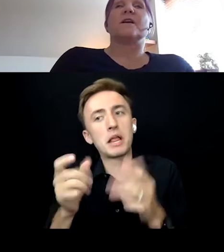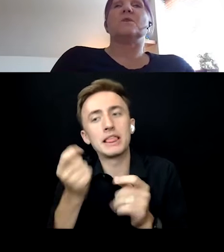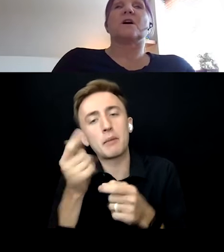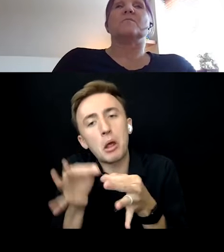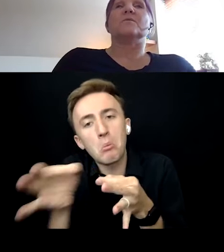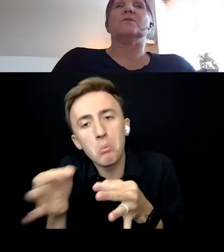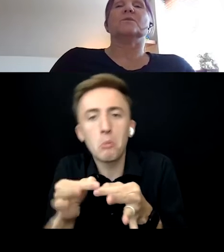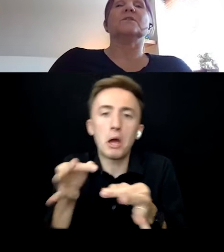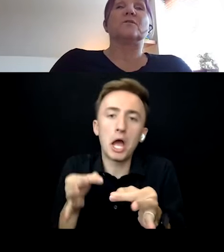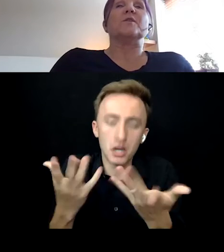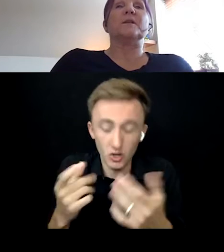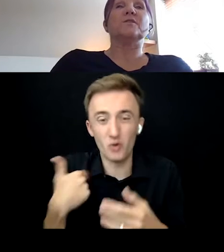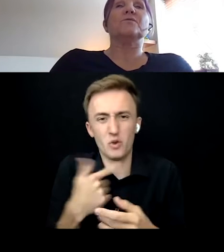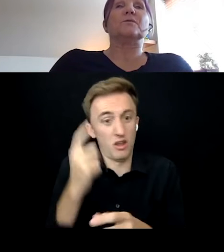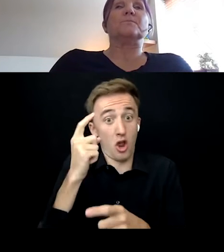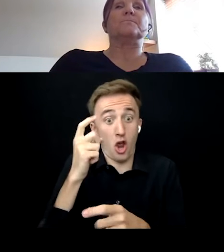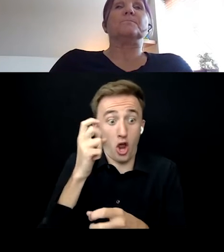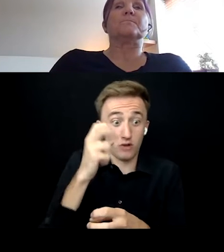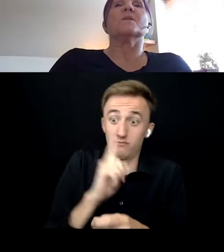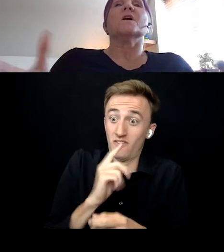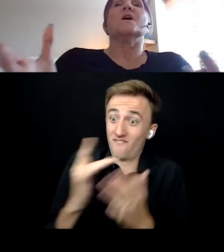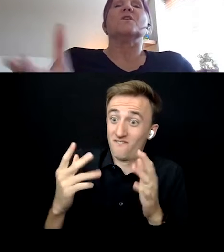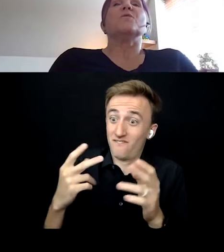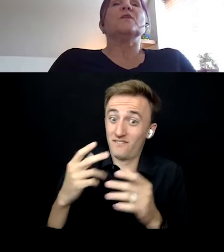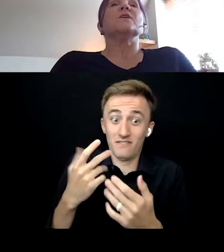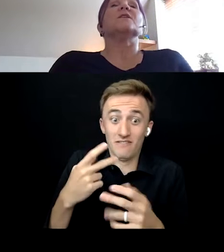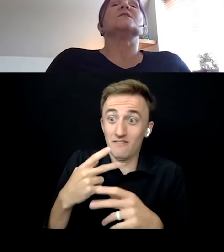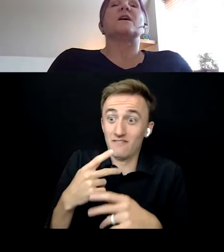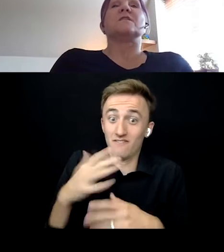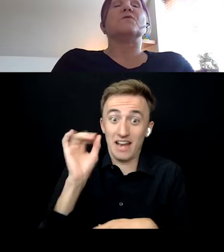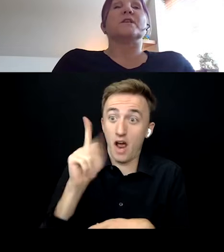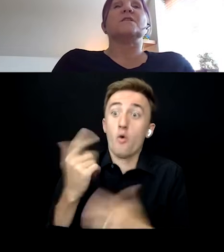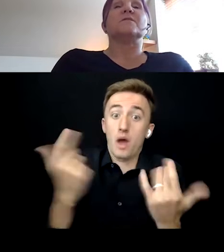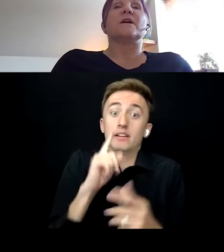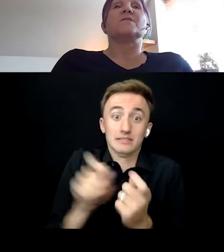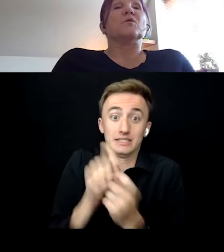out what time it was was incredibly useful. And so if we look at this as a voice interface I'll